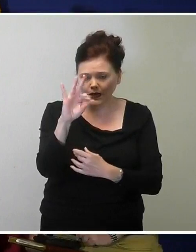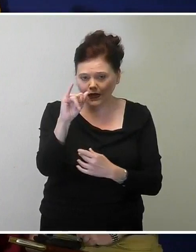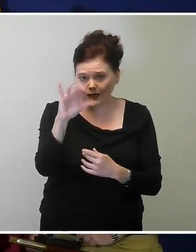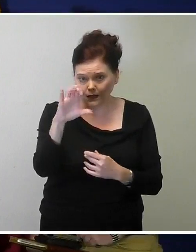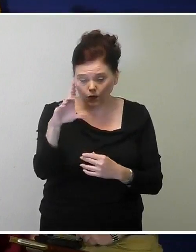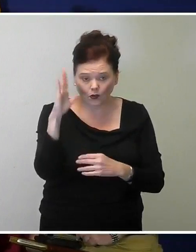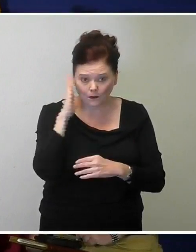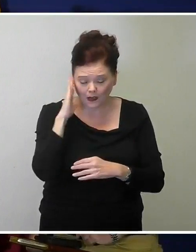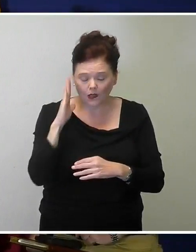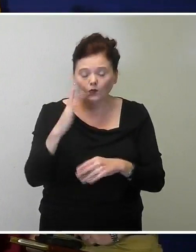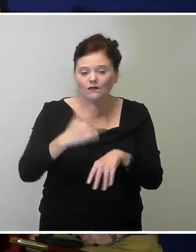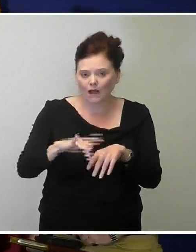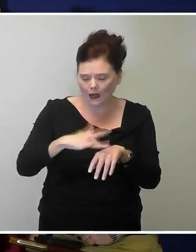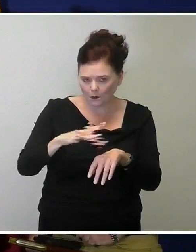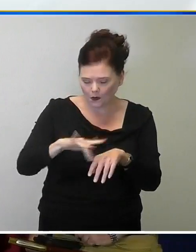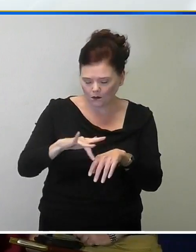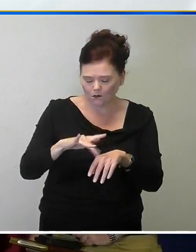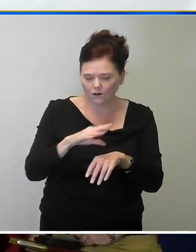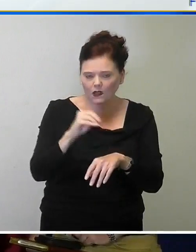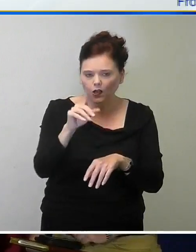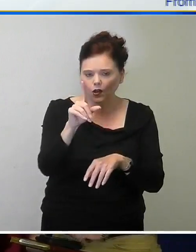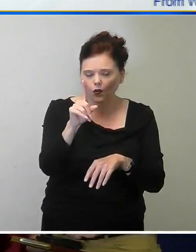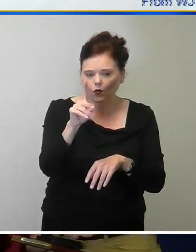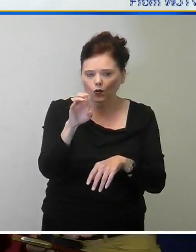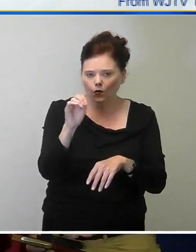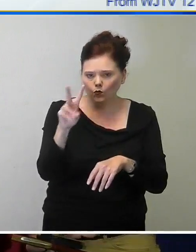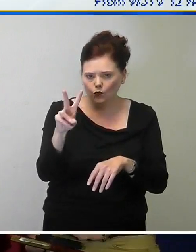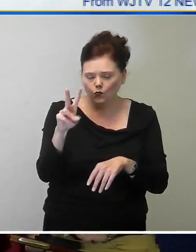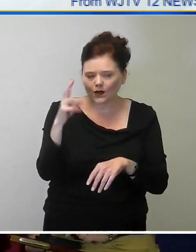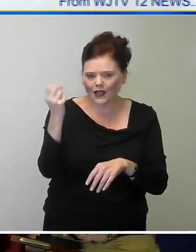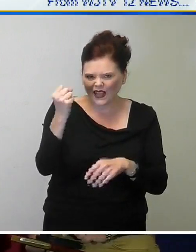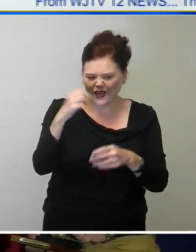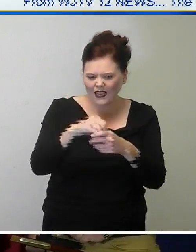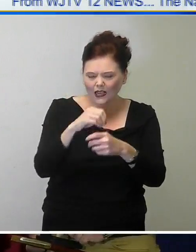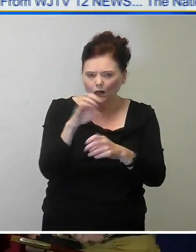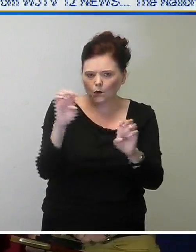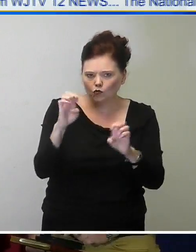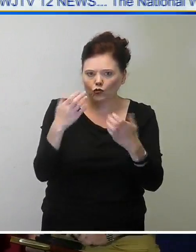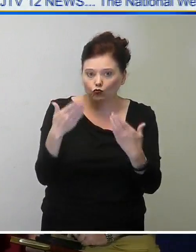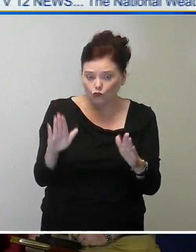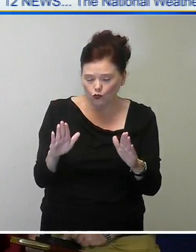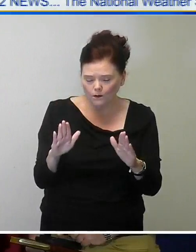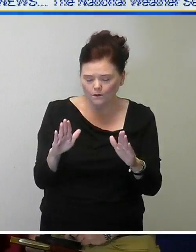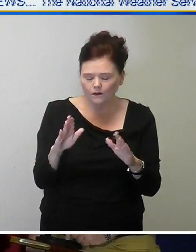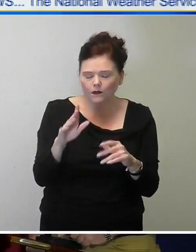FROM VITAL RECORDS. CAPACITY REMAINS ZERO AT